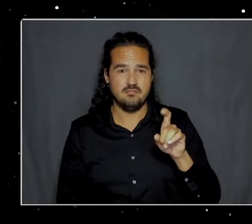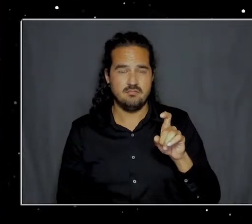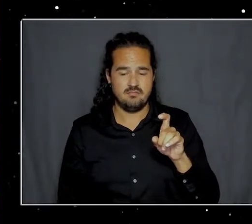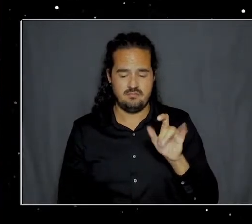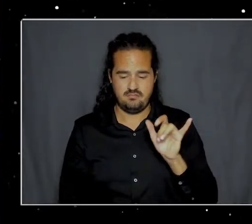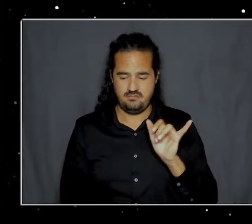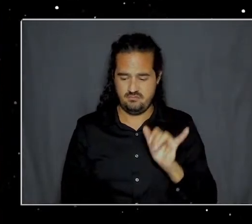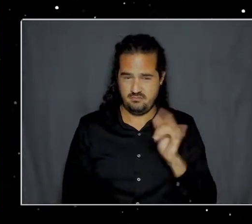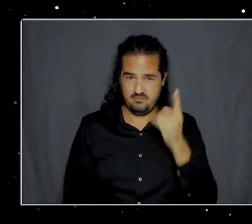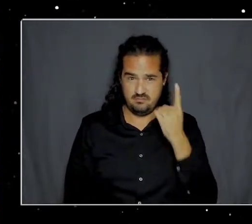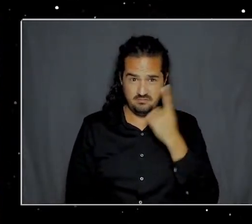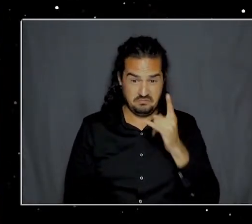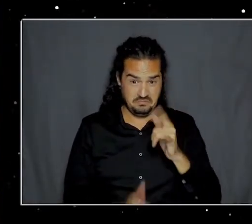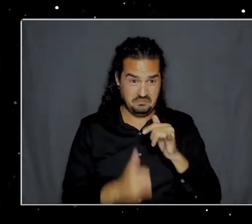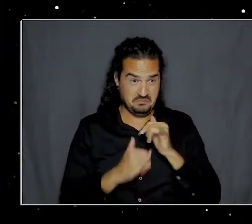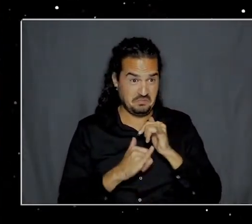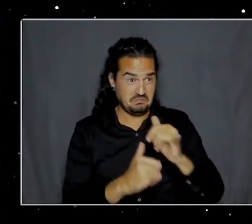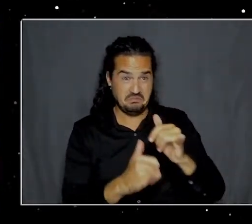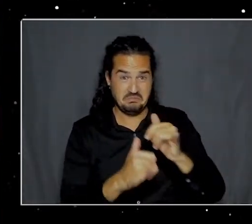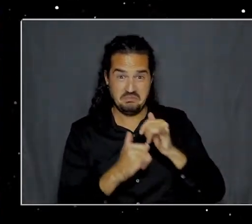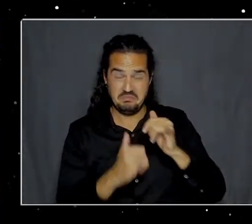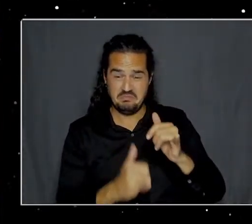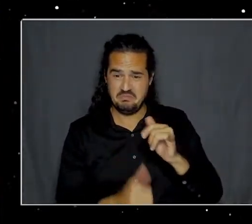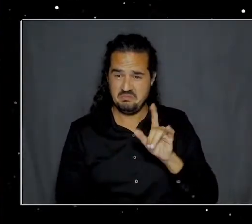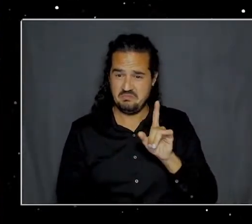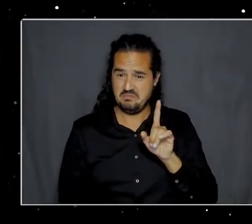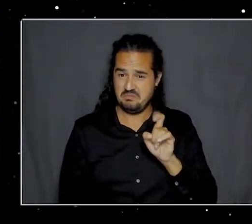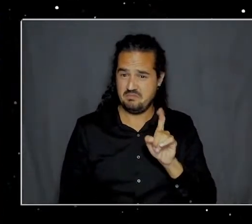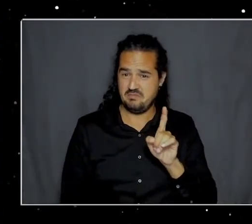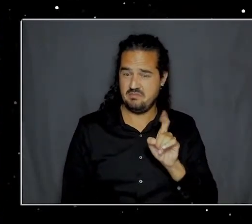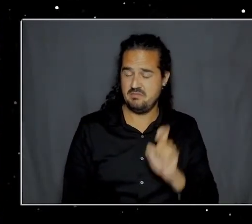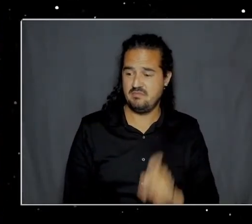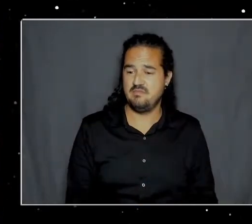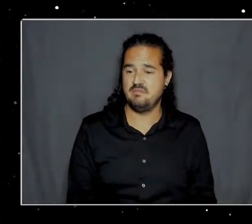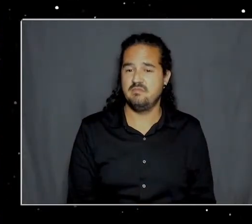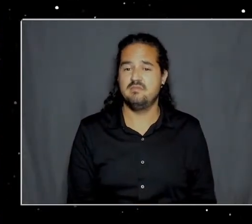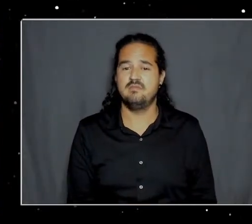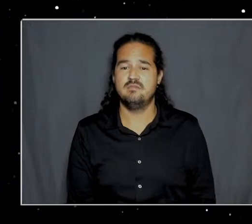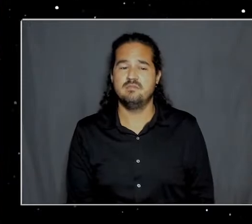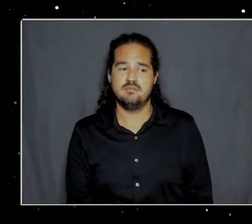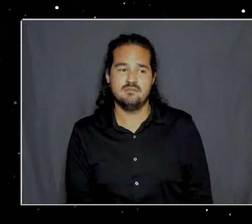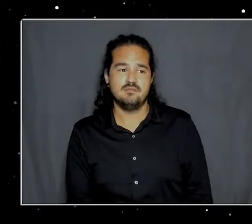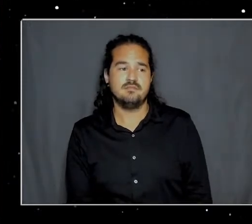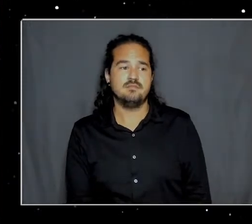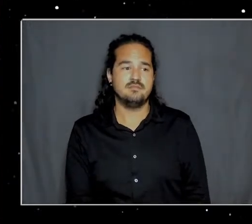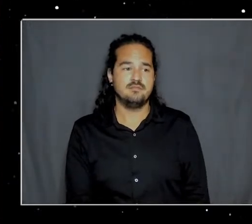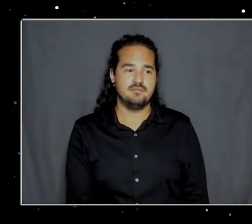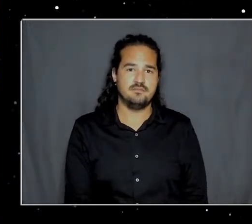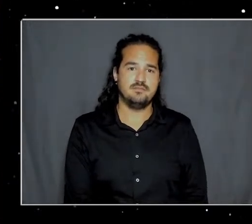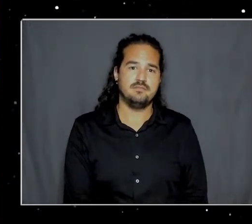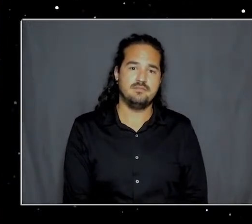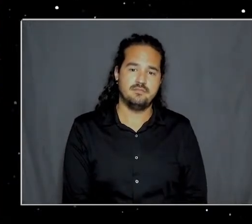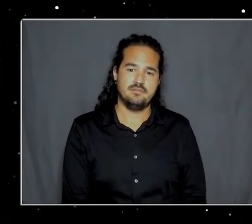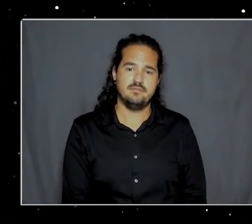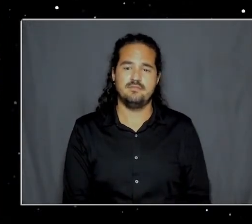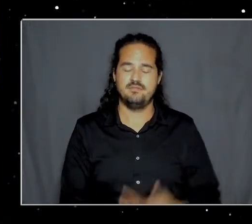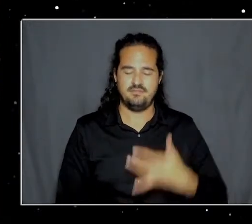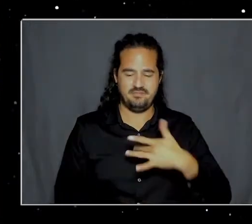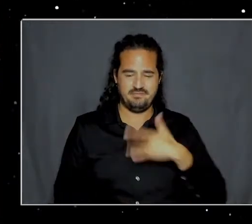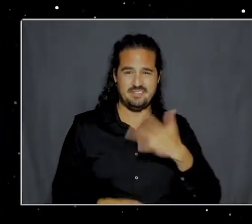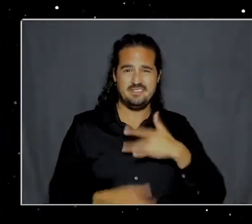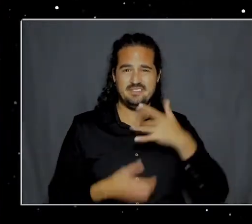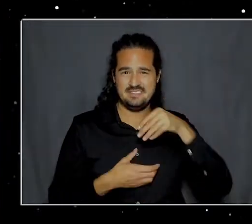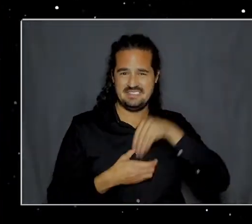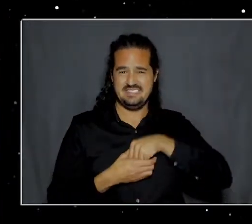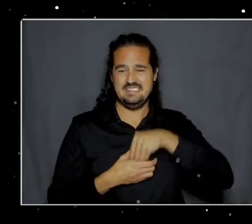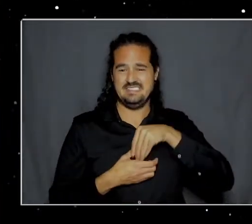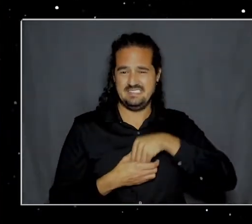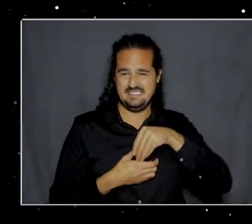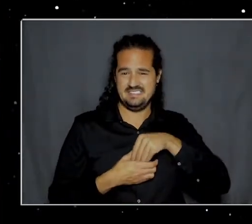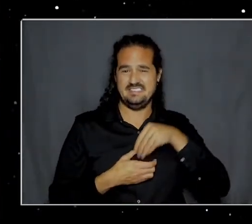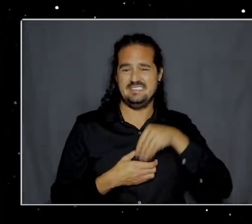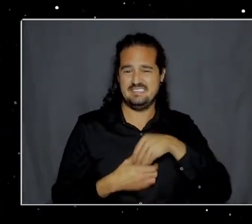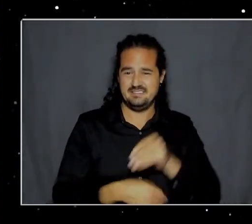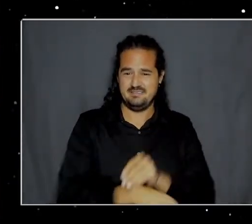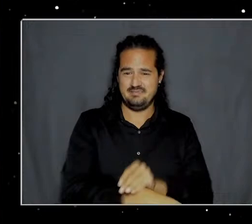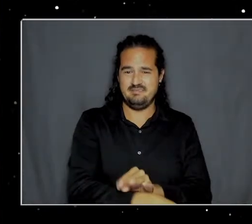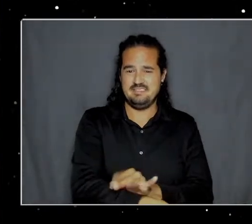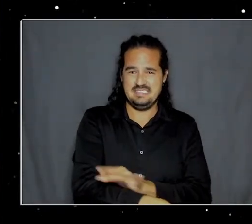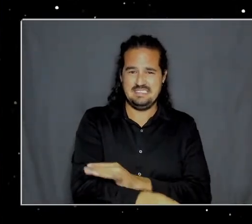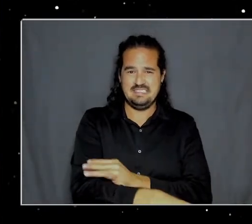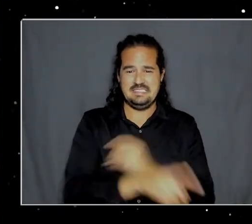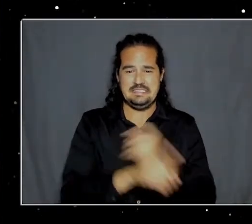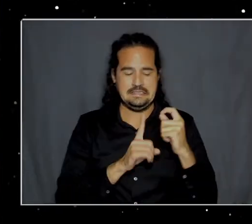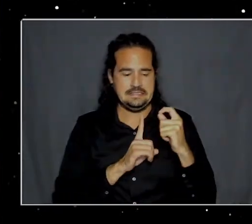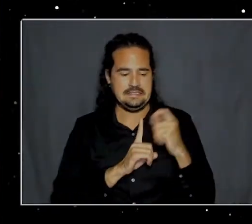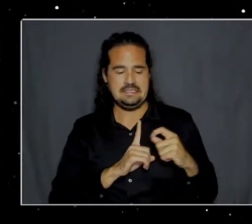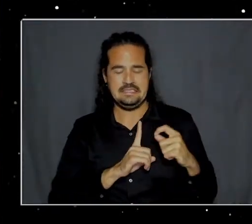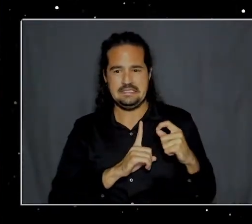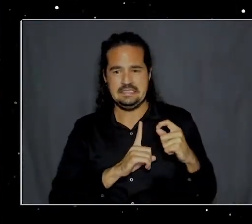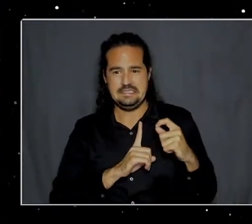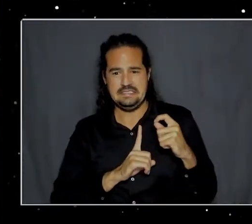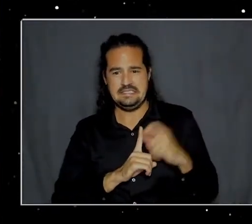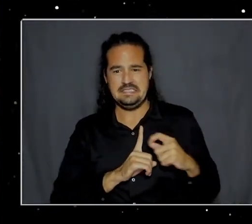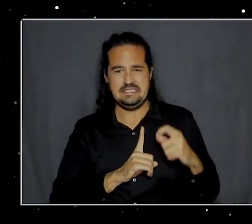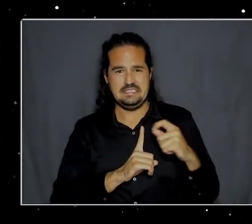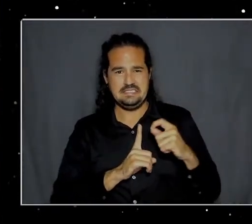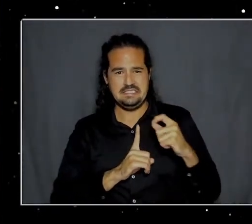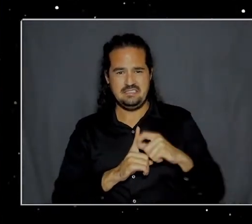AM I JUST ONE OF THEM?